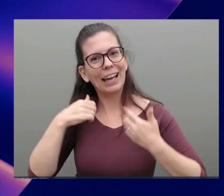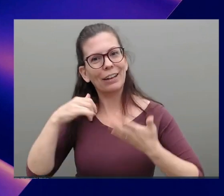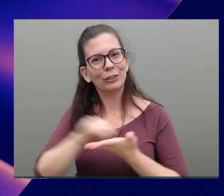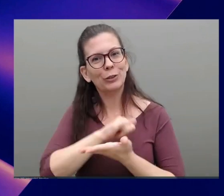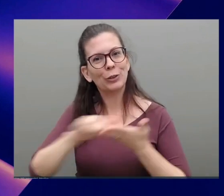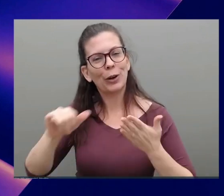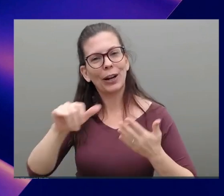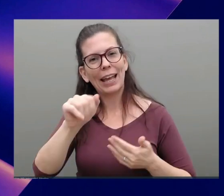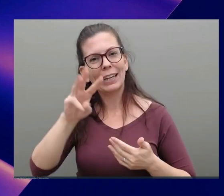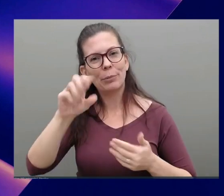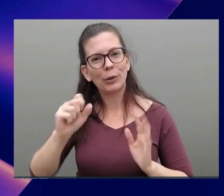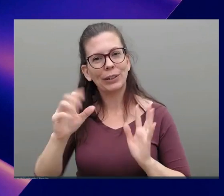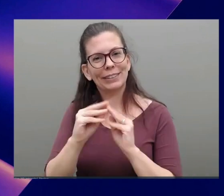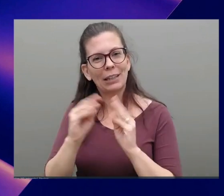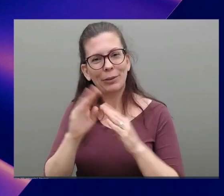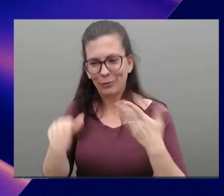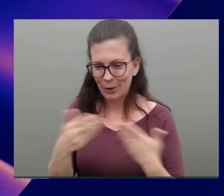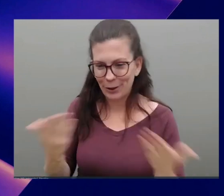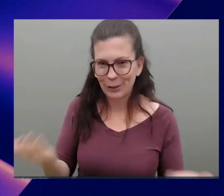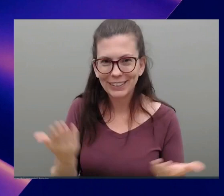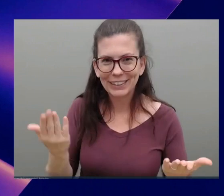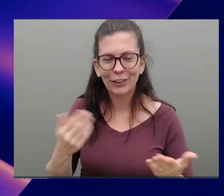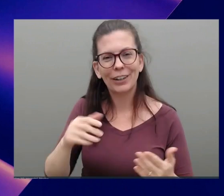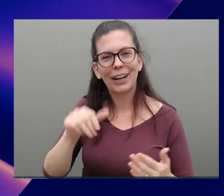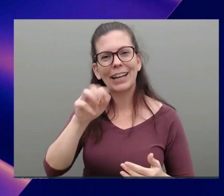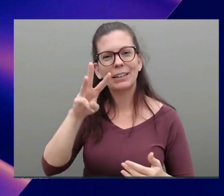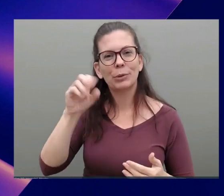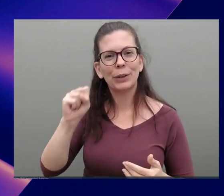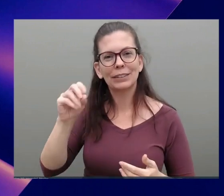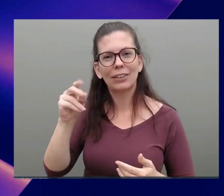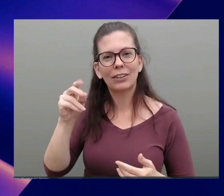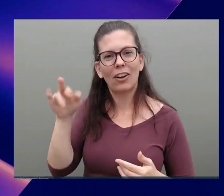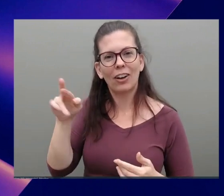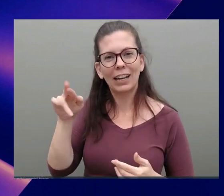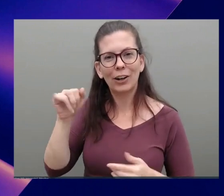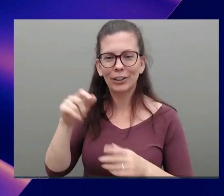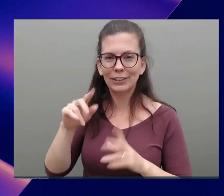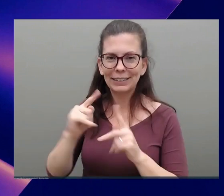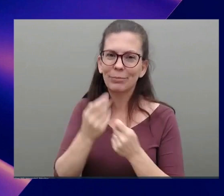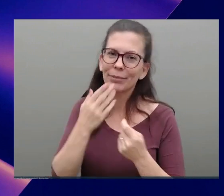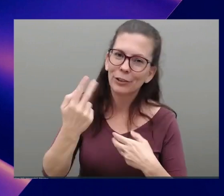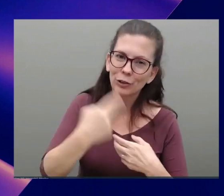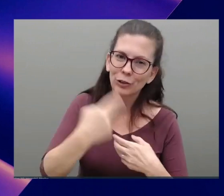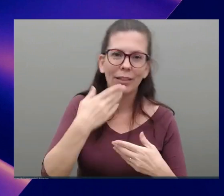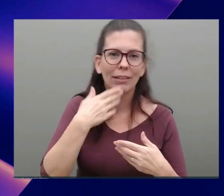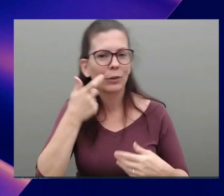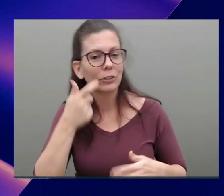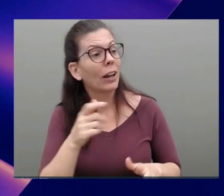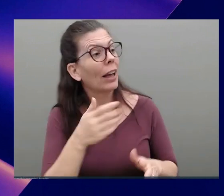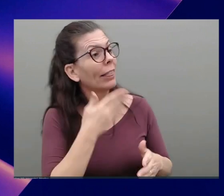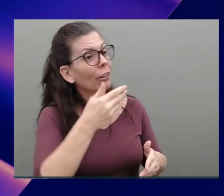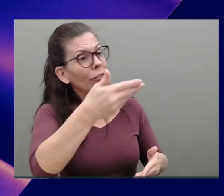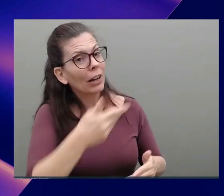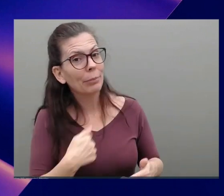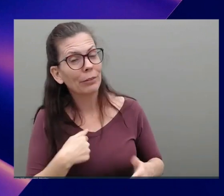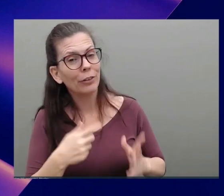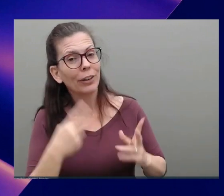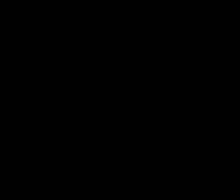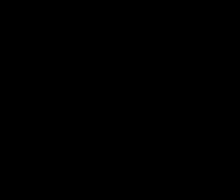From all of us here at the "AWS on Air" team, thanks for joining, thanks for watching. Thanks for receiving me as a guest, Aaron, and thank you, everybody, for watching us.